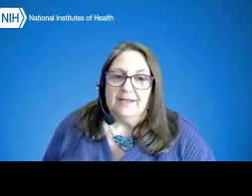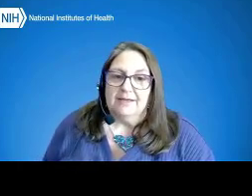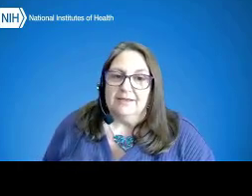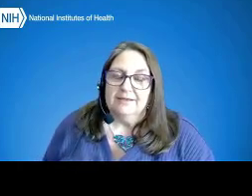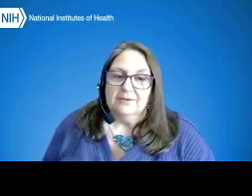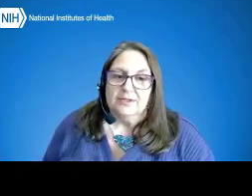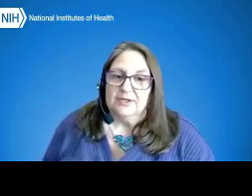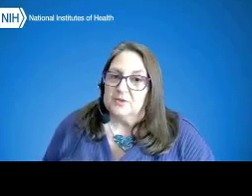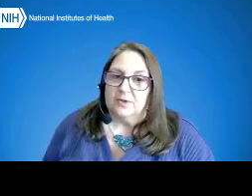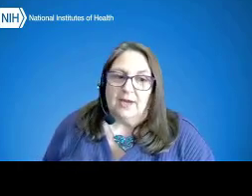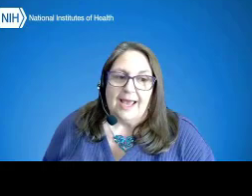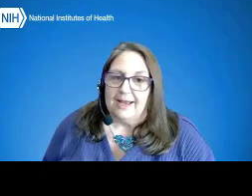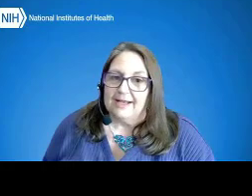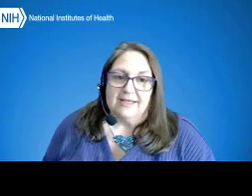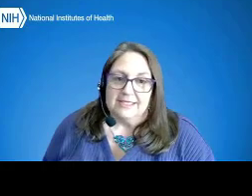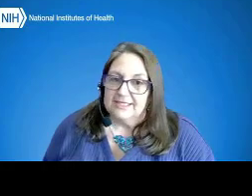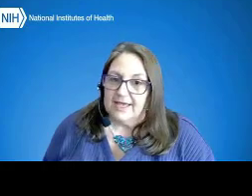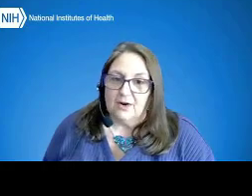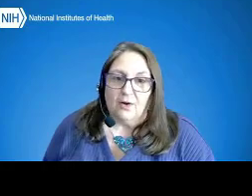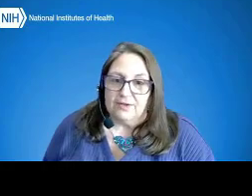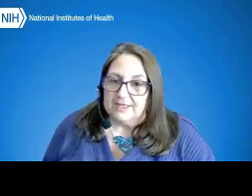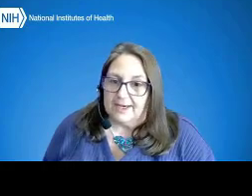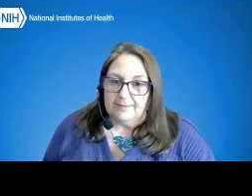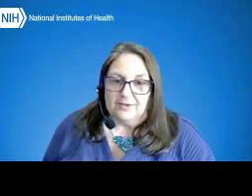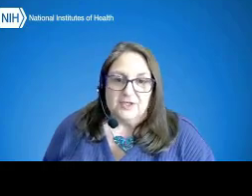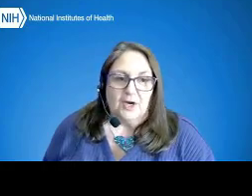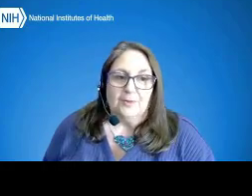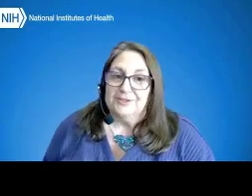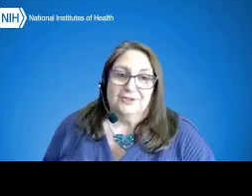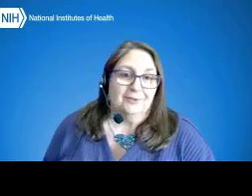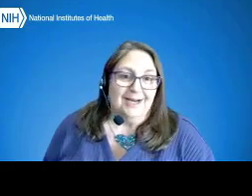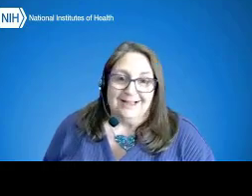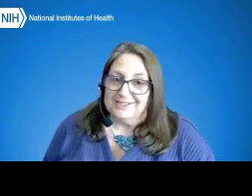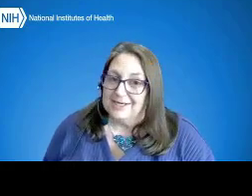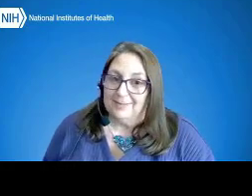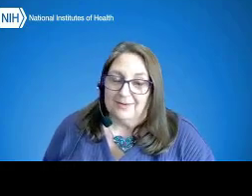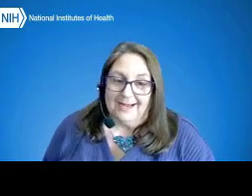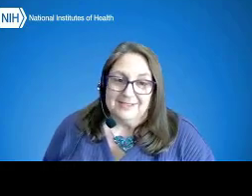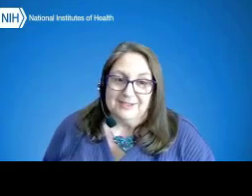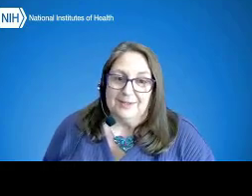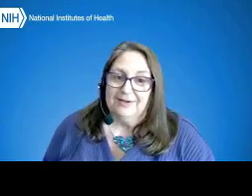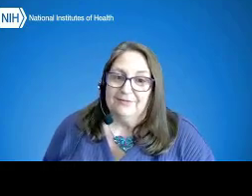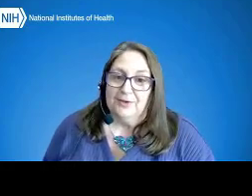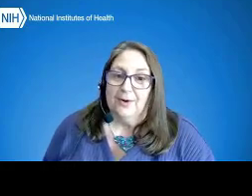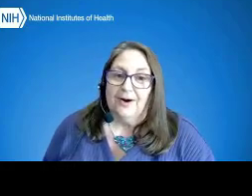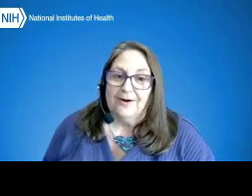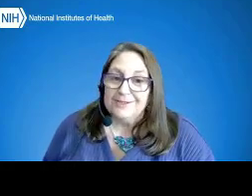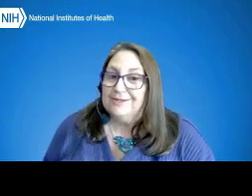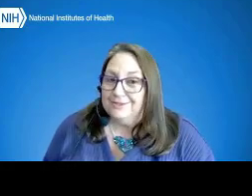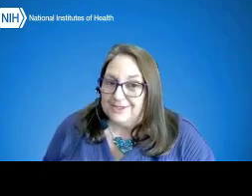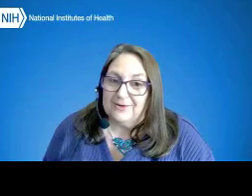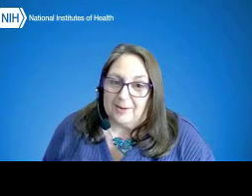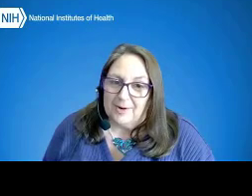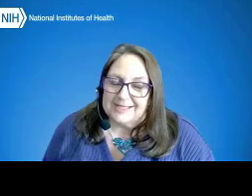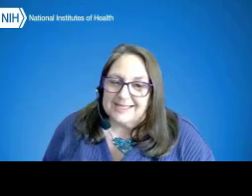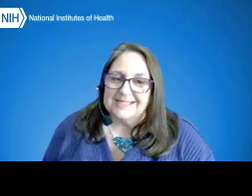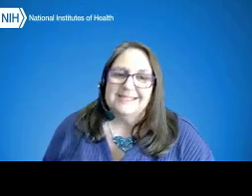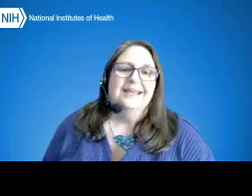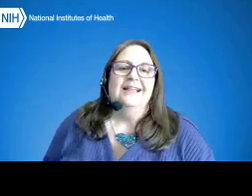And lord knows we're adding things to that all the time. There's always new terminology coming around, so even if you aren't new to the grant process,